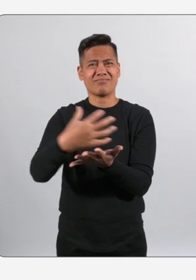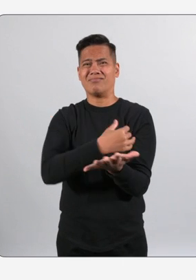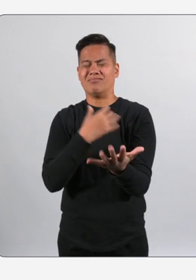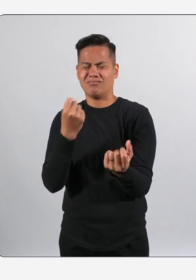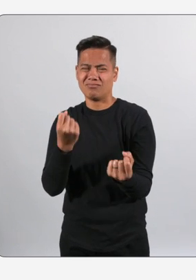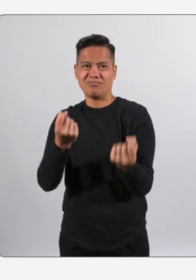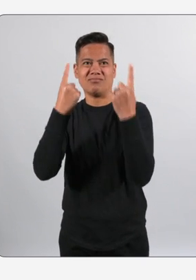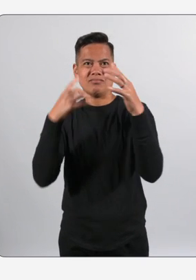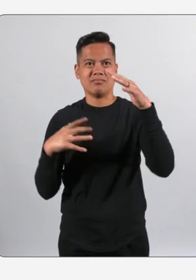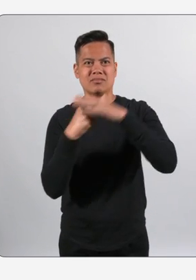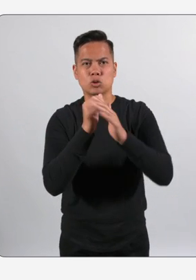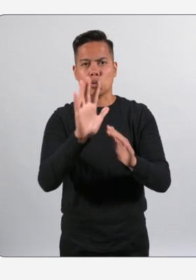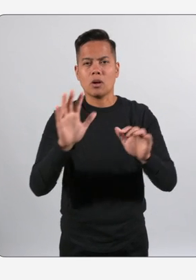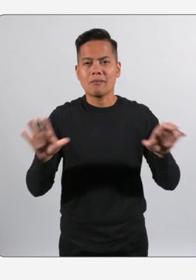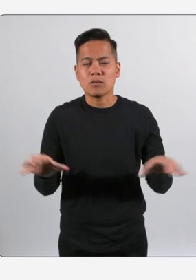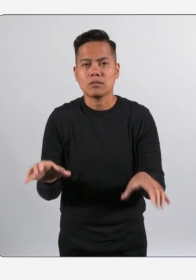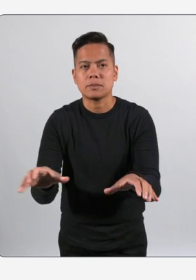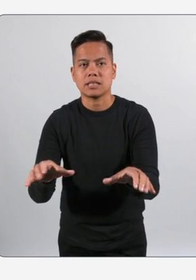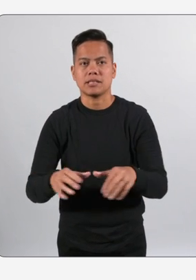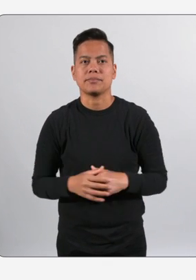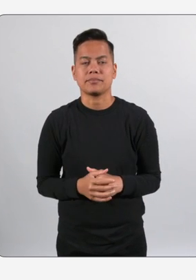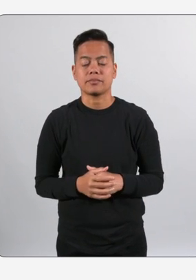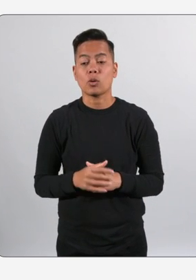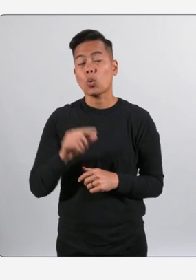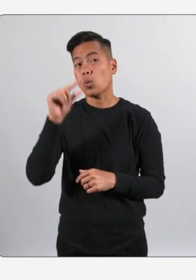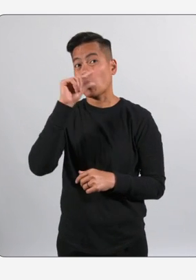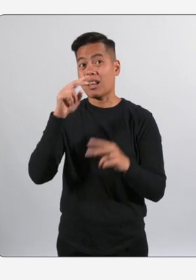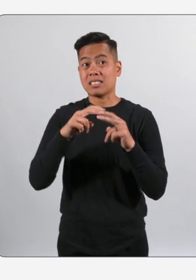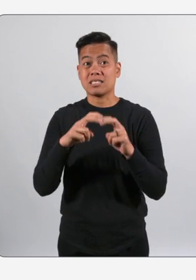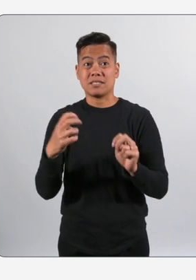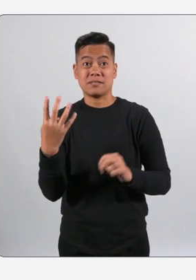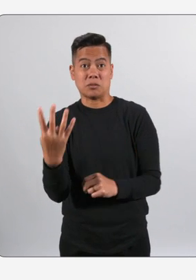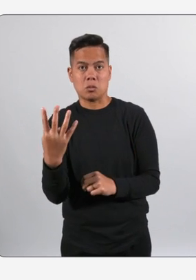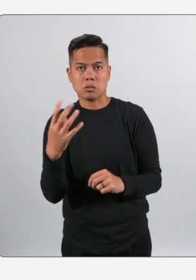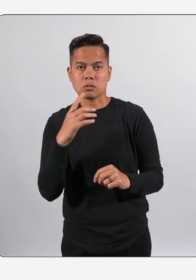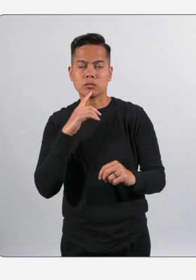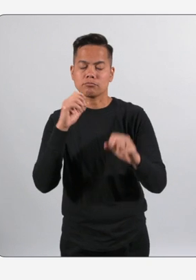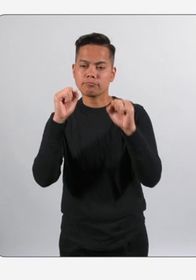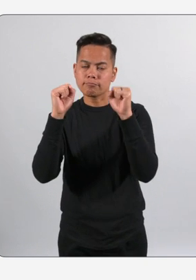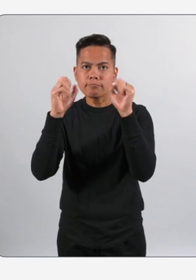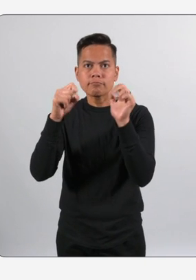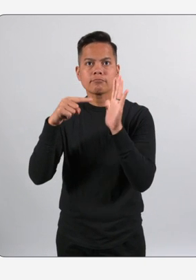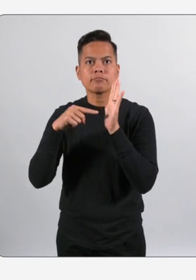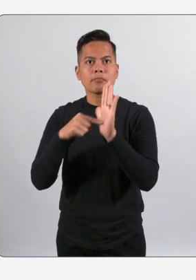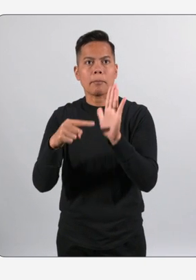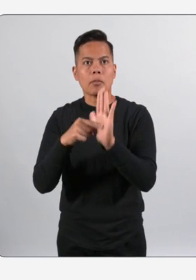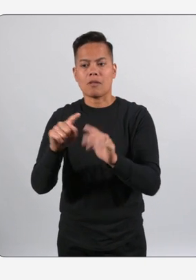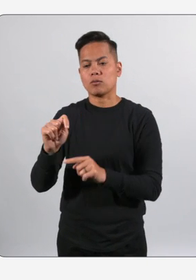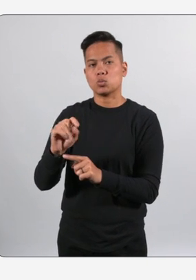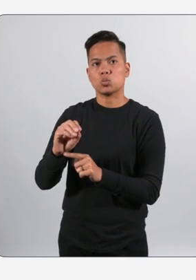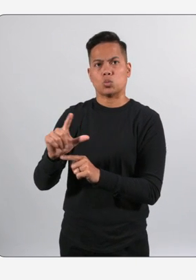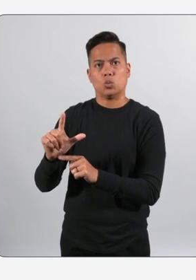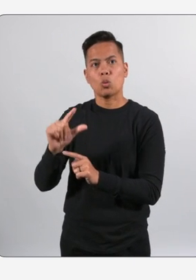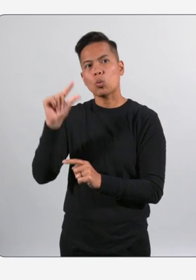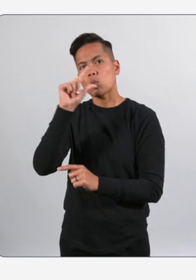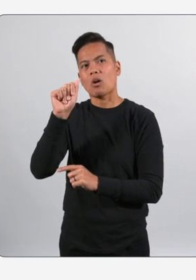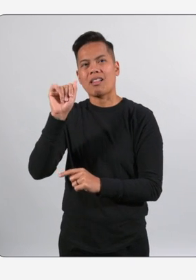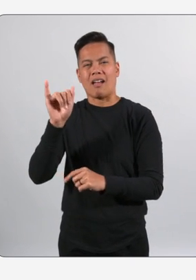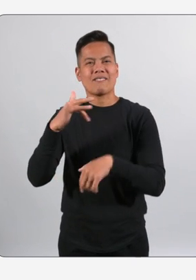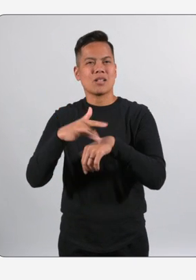points, and your performance. Google analytics 4 is a great example of a tool that makes Google AI available for